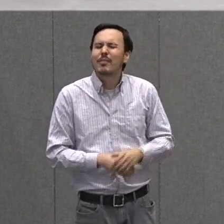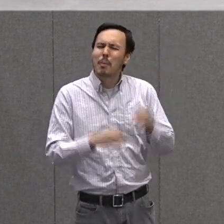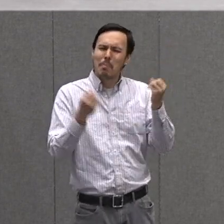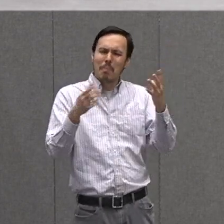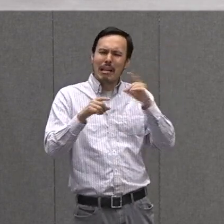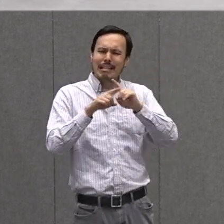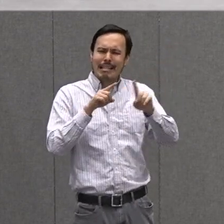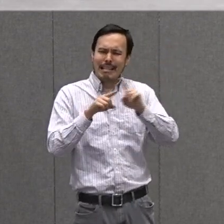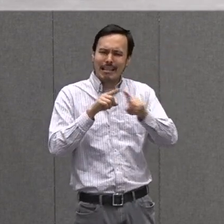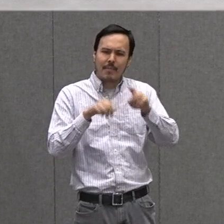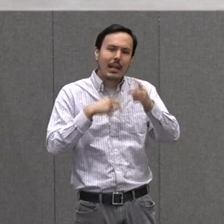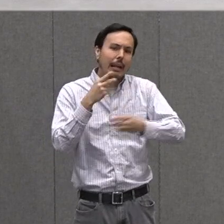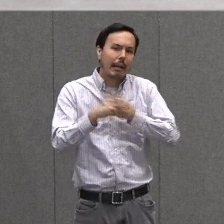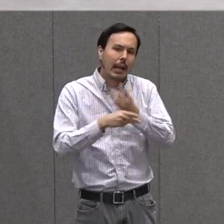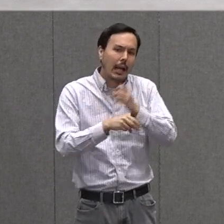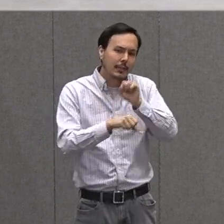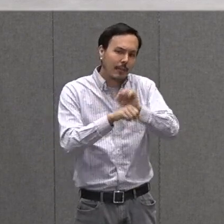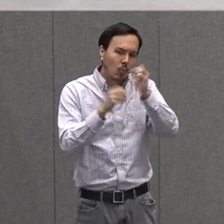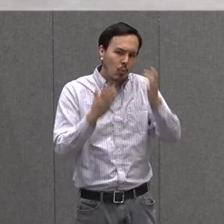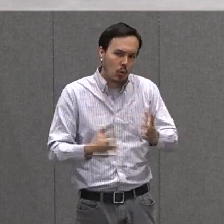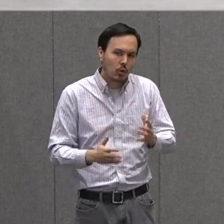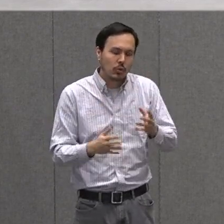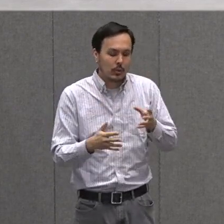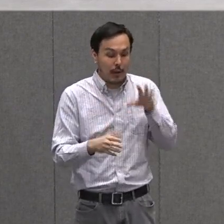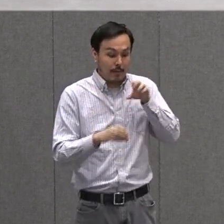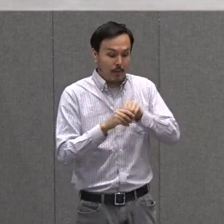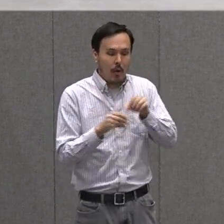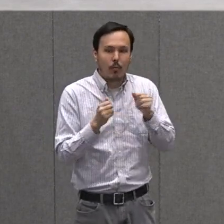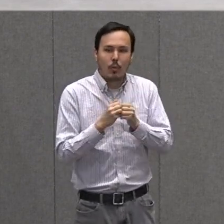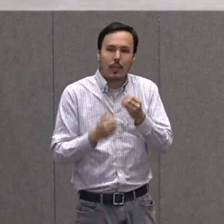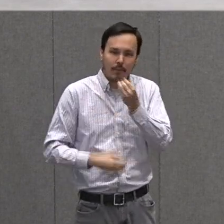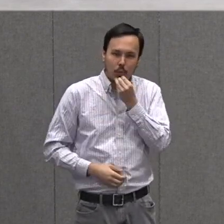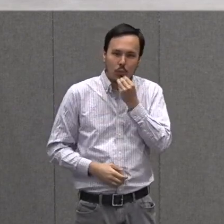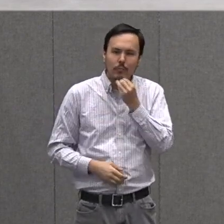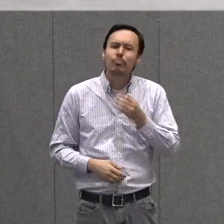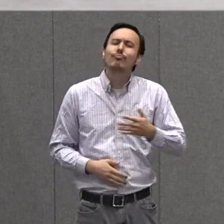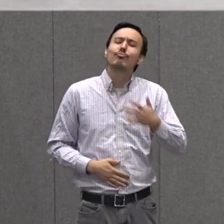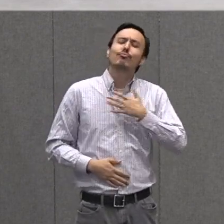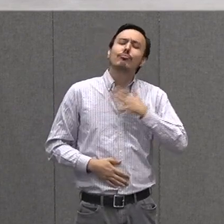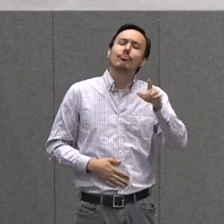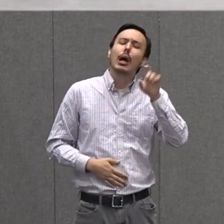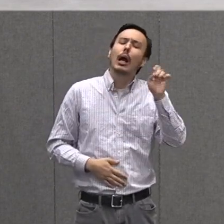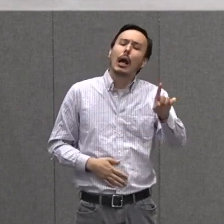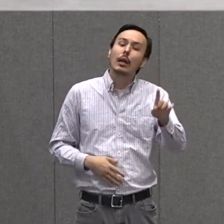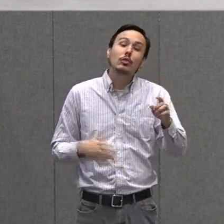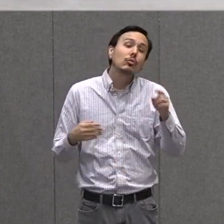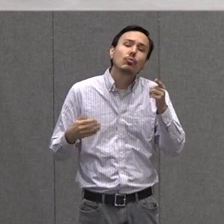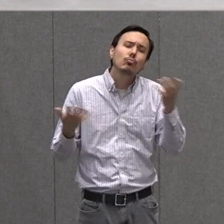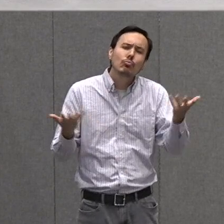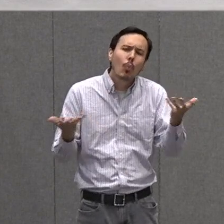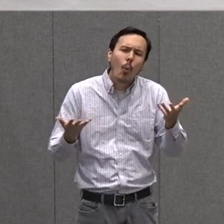So now I'm going to ask you what do you wonder about what's happening in this picture?